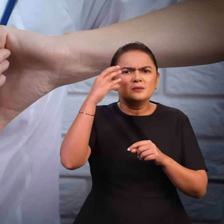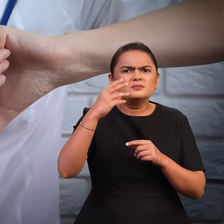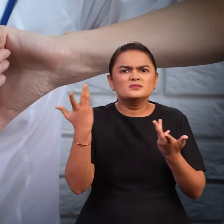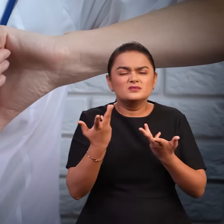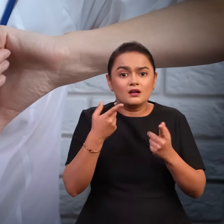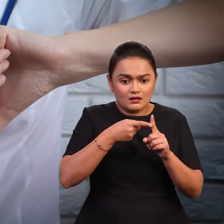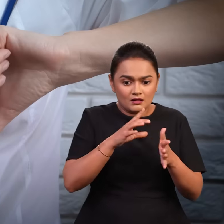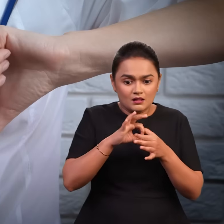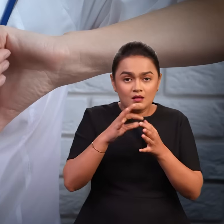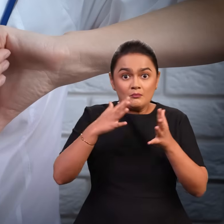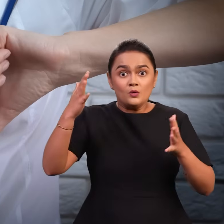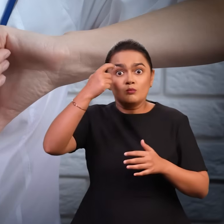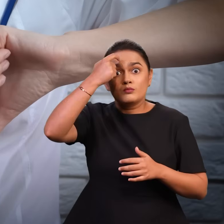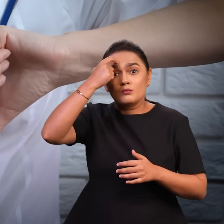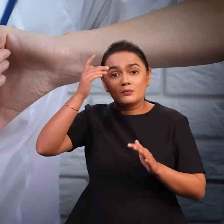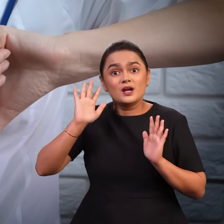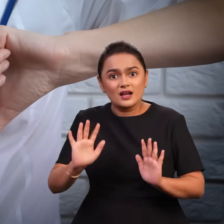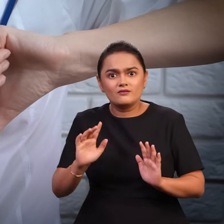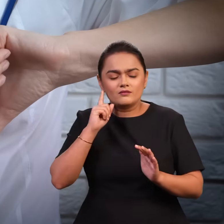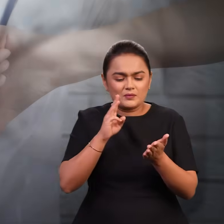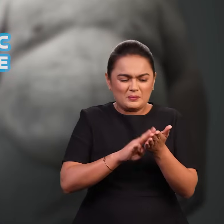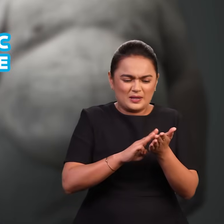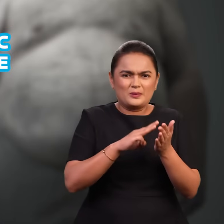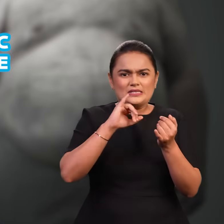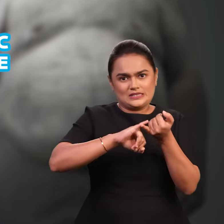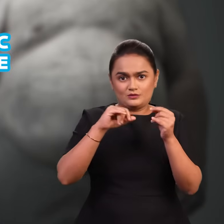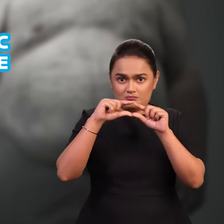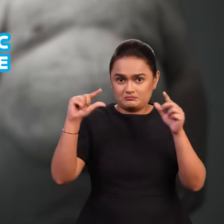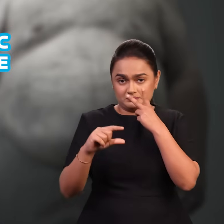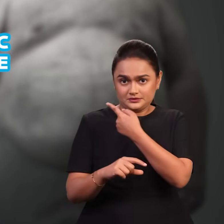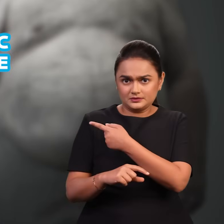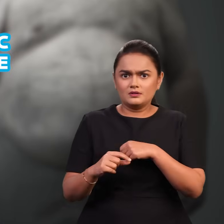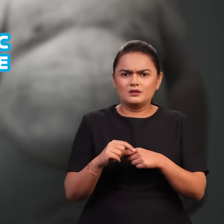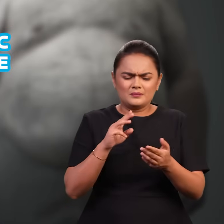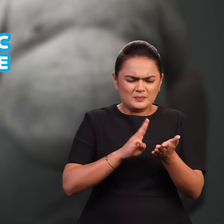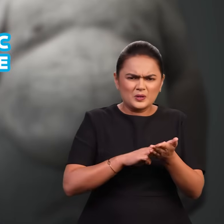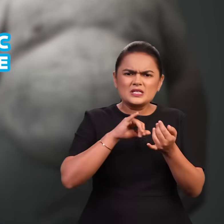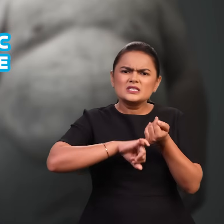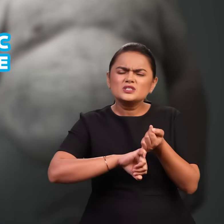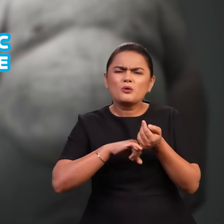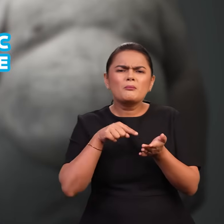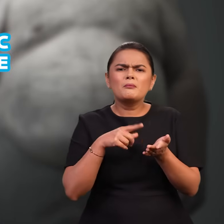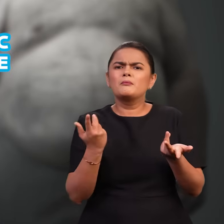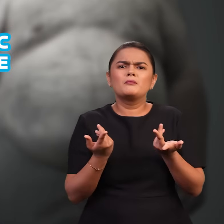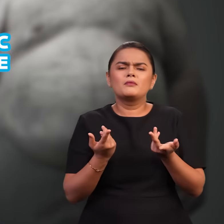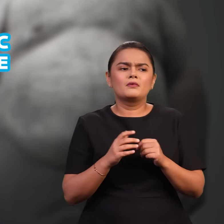is a part of a bigger problem Metabolic Syndrome. Now what is metabolic syndrome?